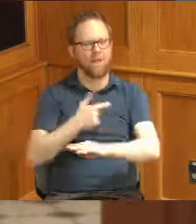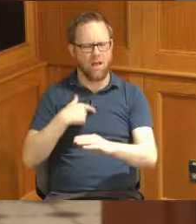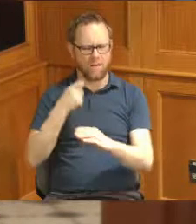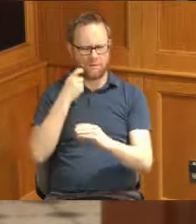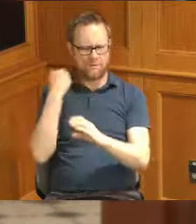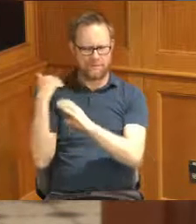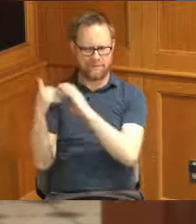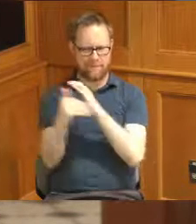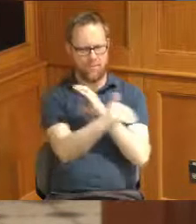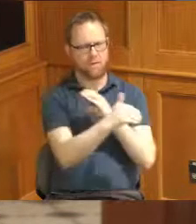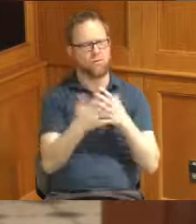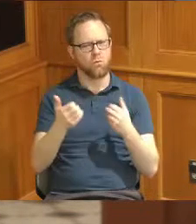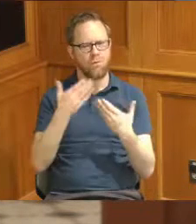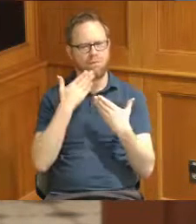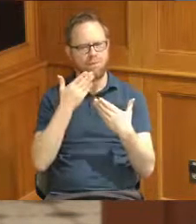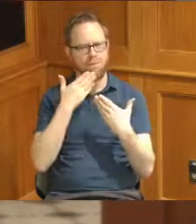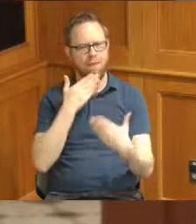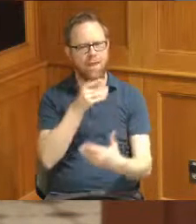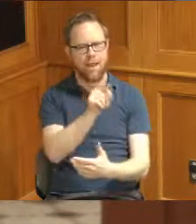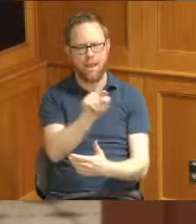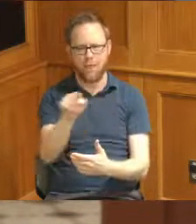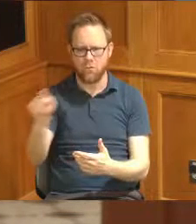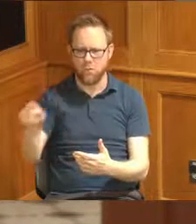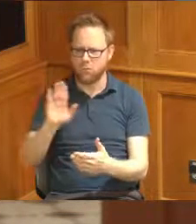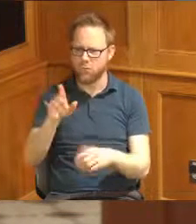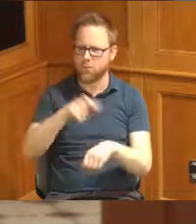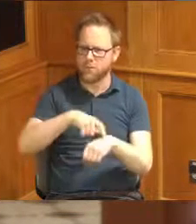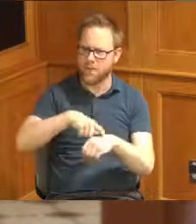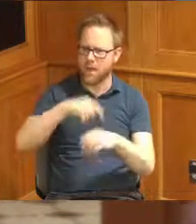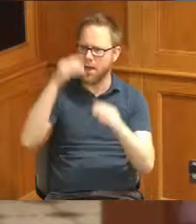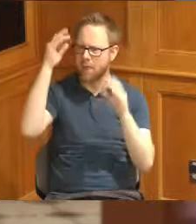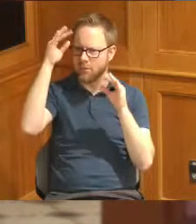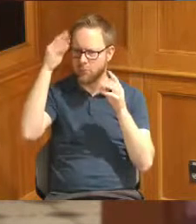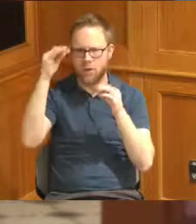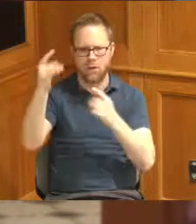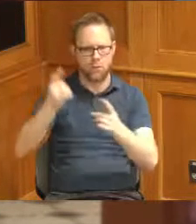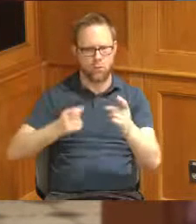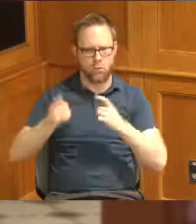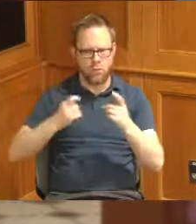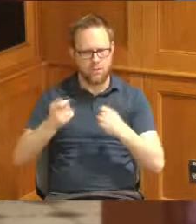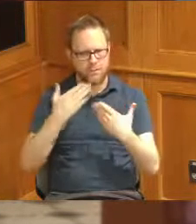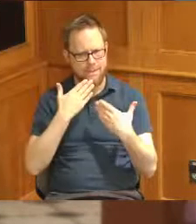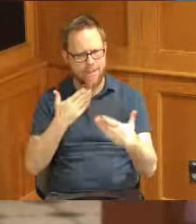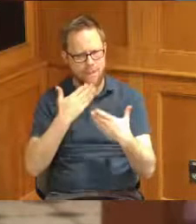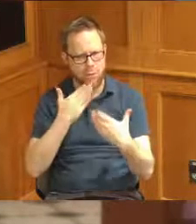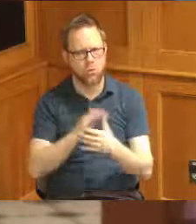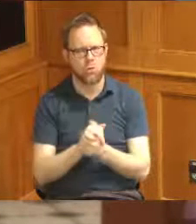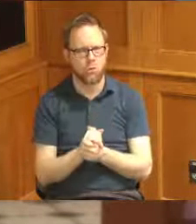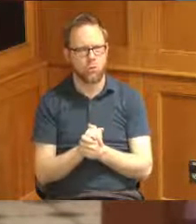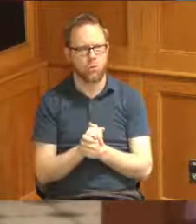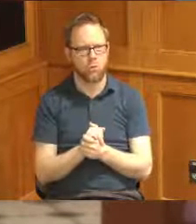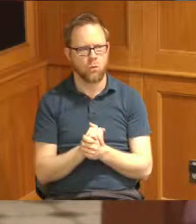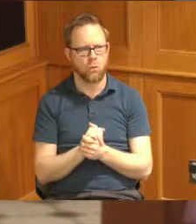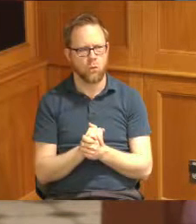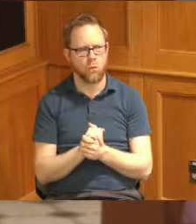thank each of you for your time and consideration your questions asking Assistant Director John